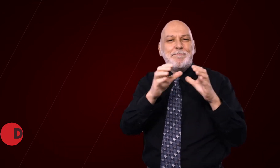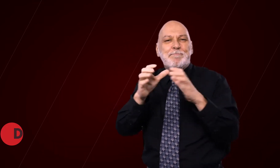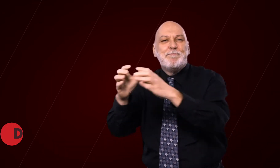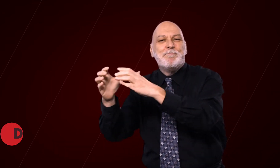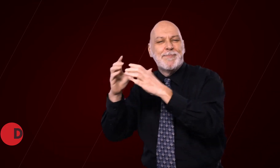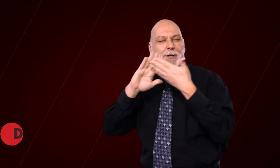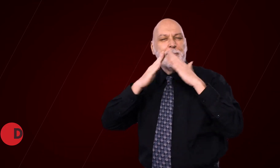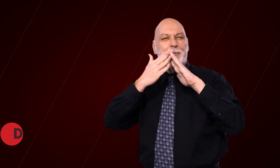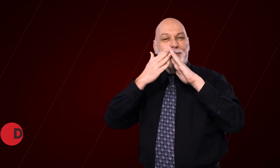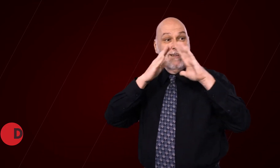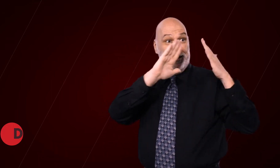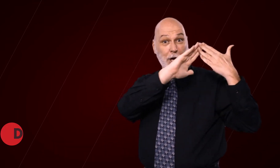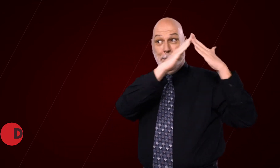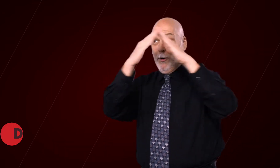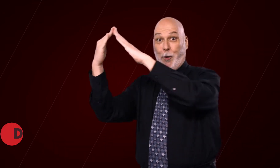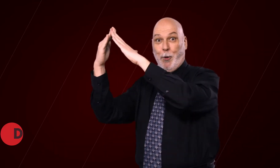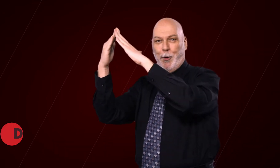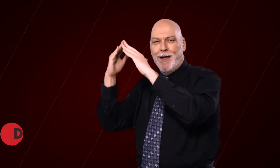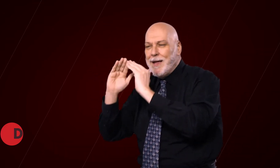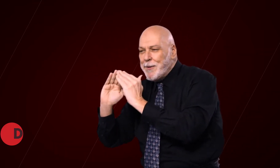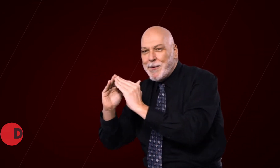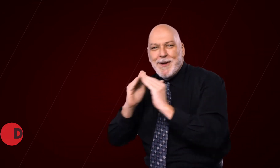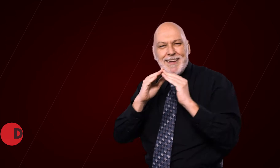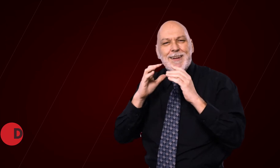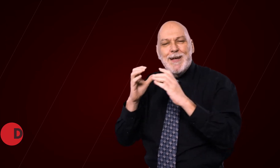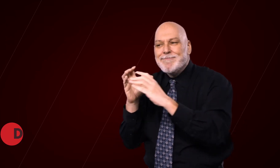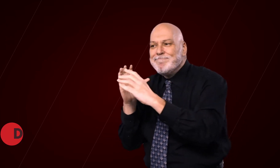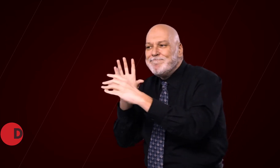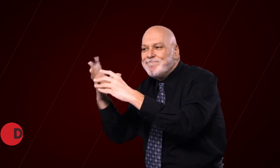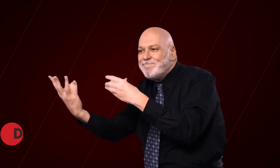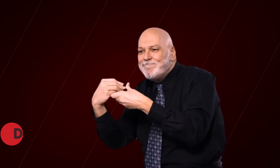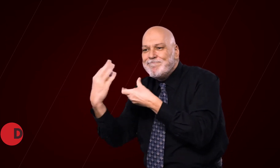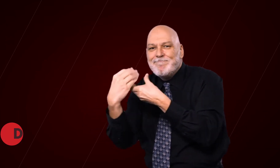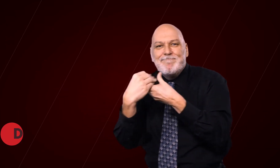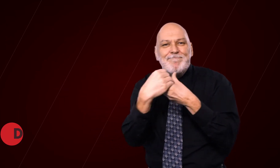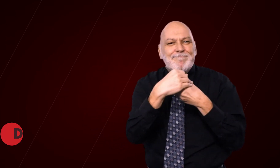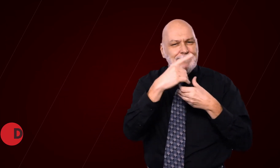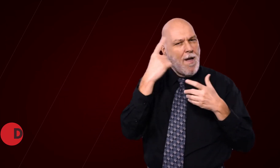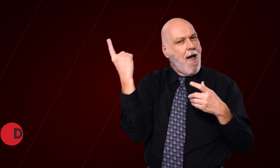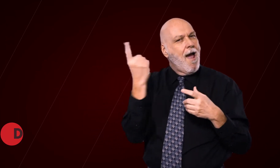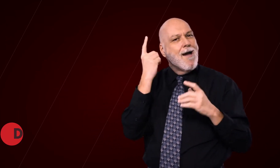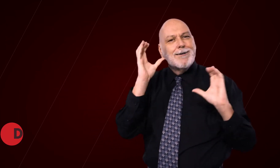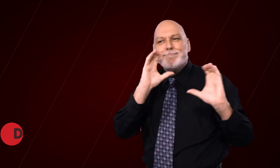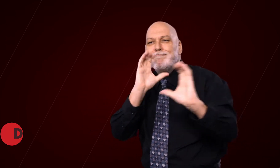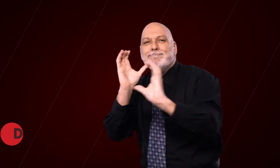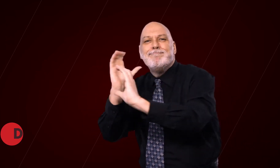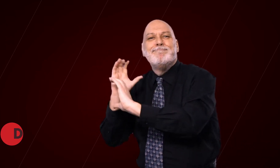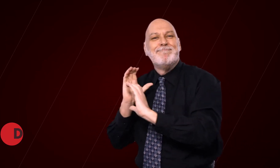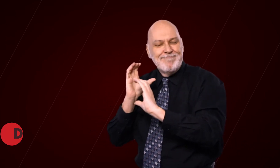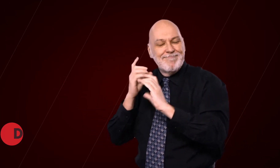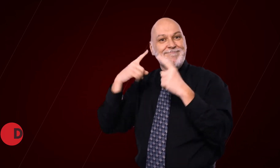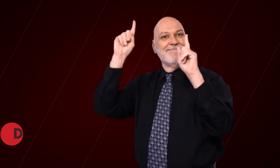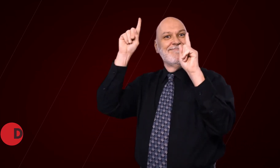different sub communities within the Canadian Deaf Community.